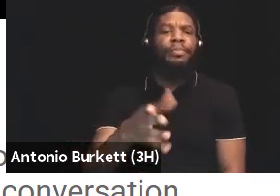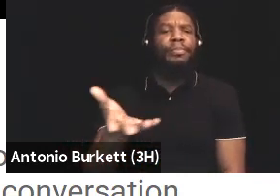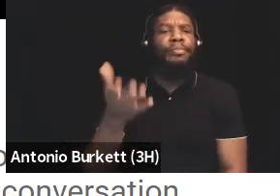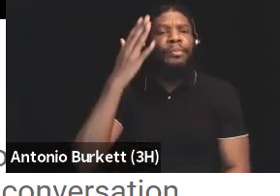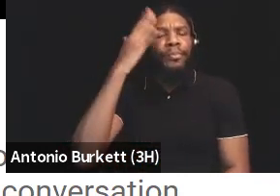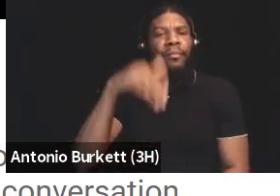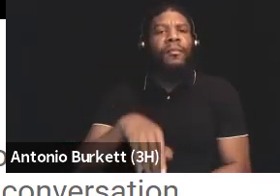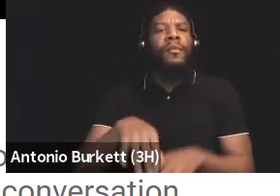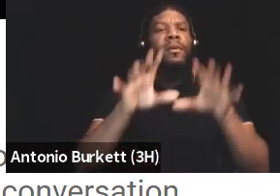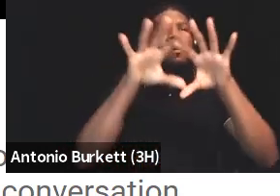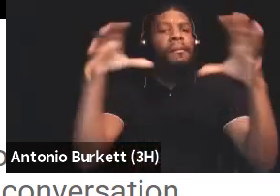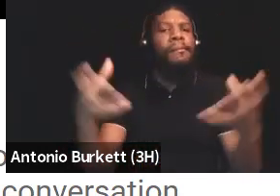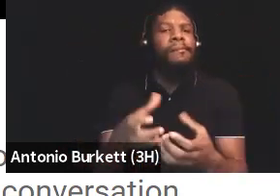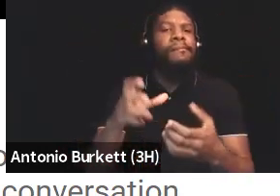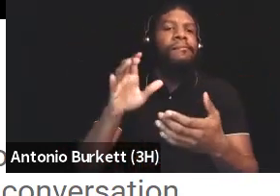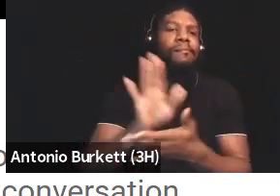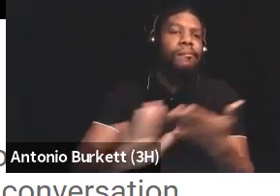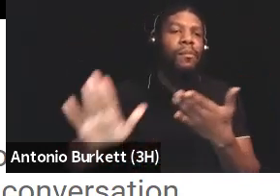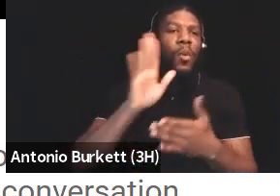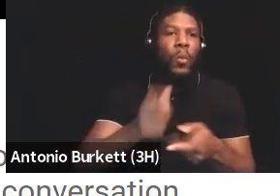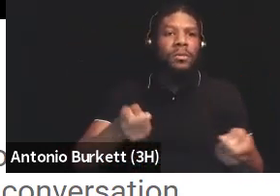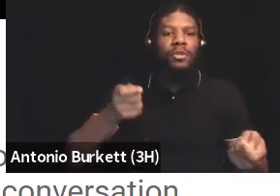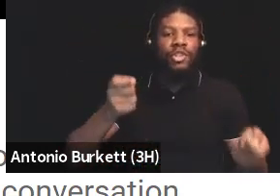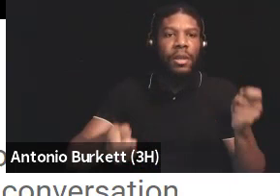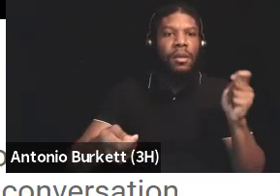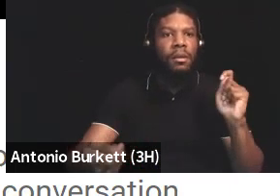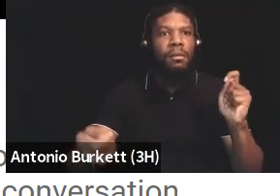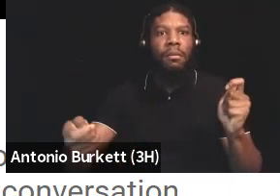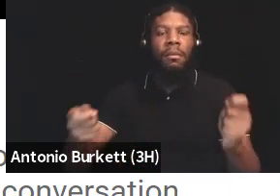often will go through changes, whether it's your general education curriculum or,